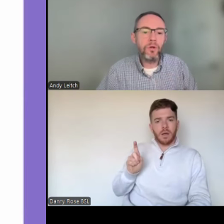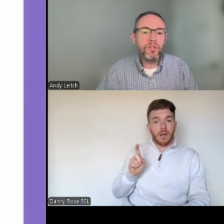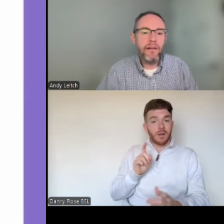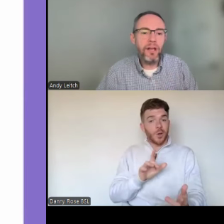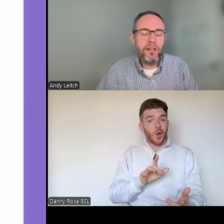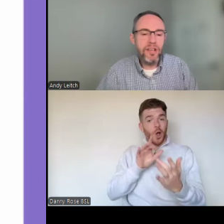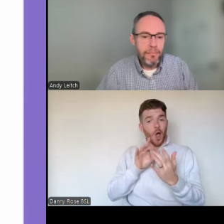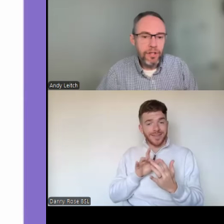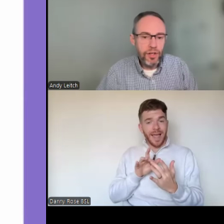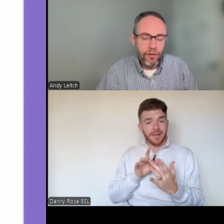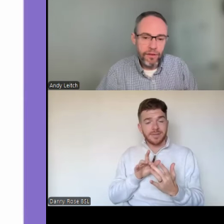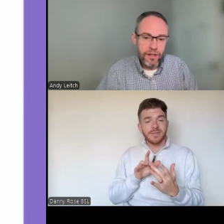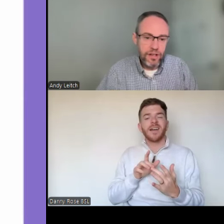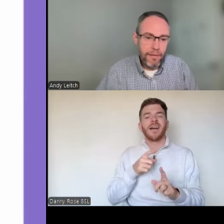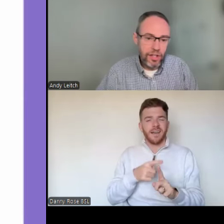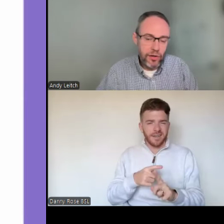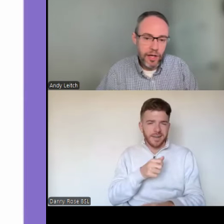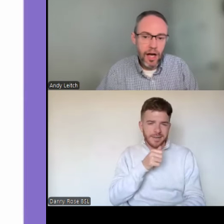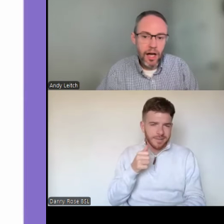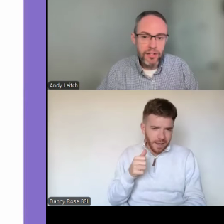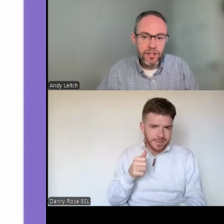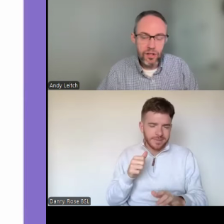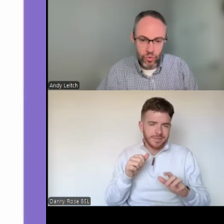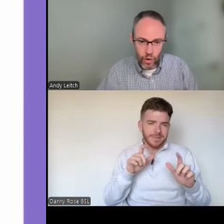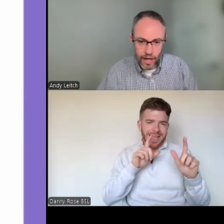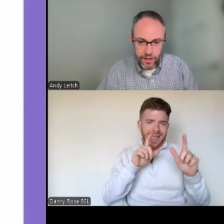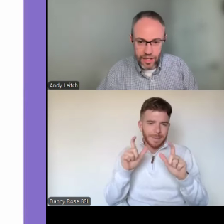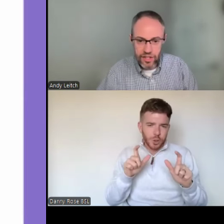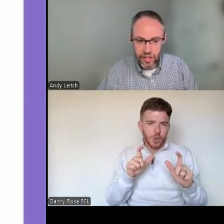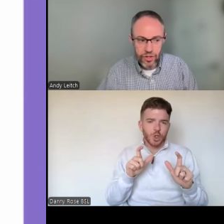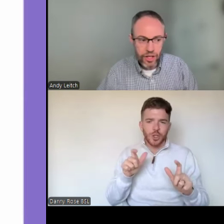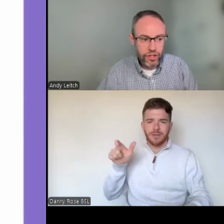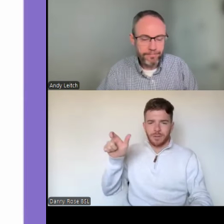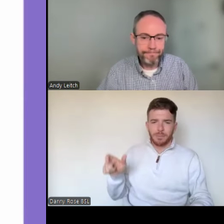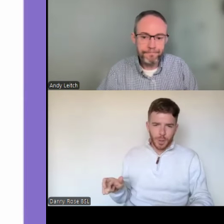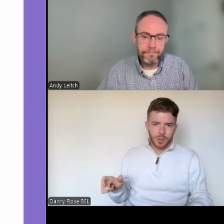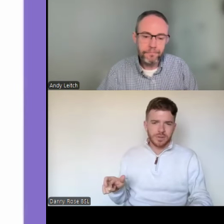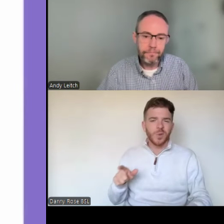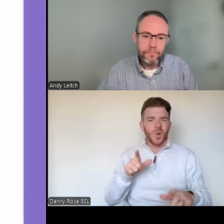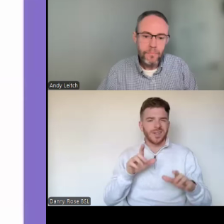We'll also have a nice image of this imaginary artist as well. That's the introduction.